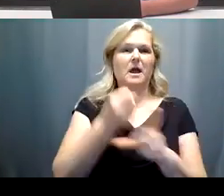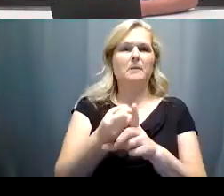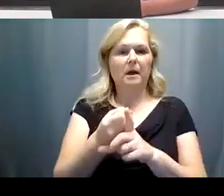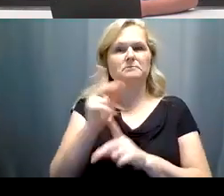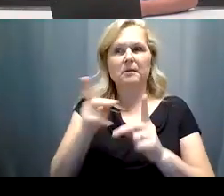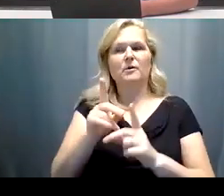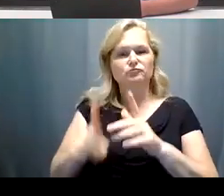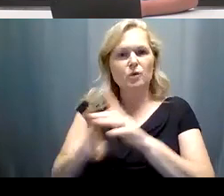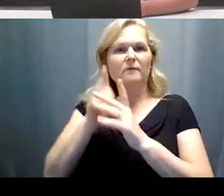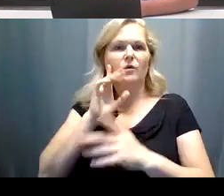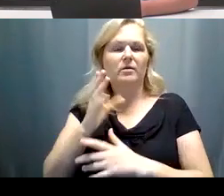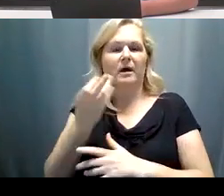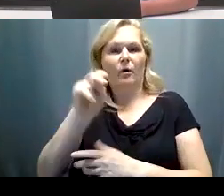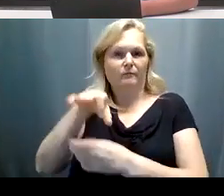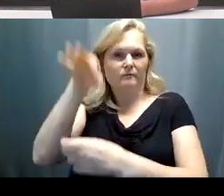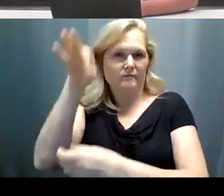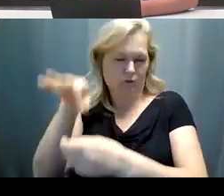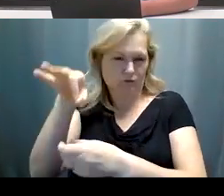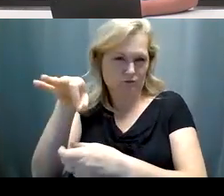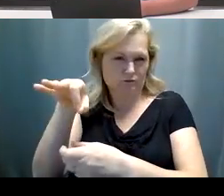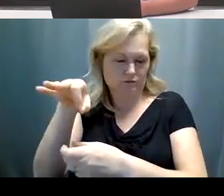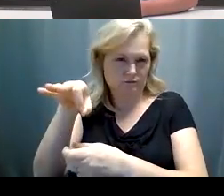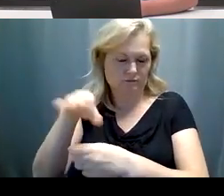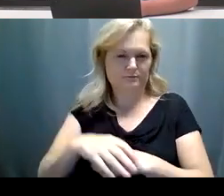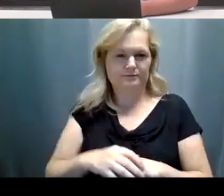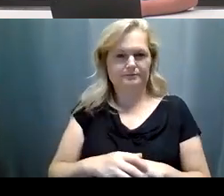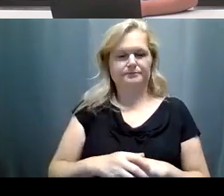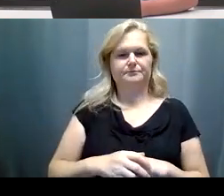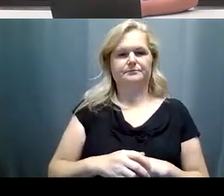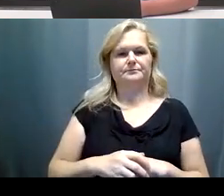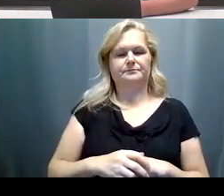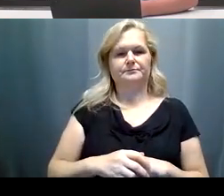advanced notice was not given to the returning officers